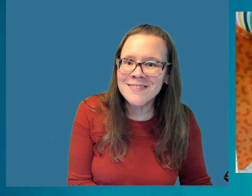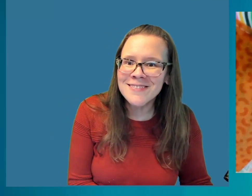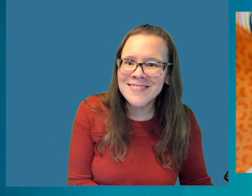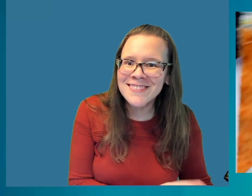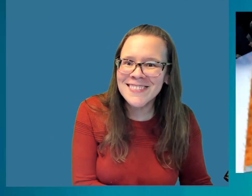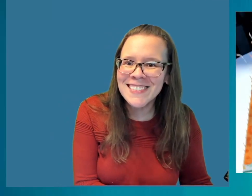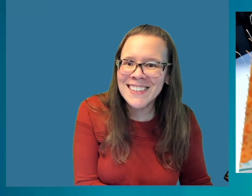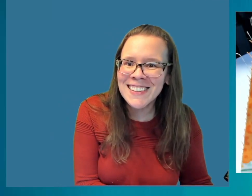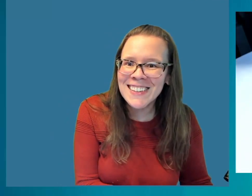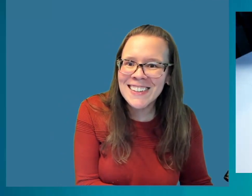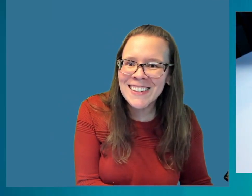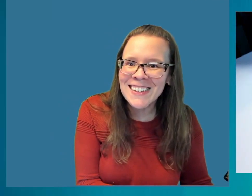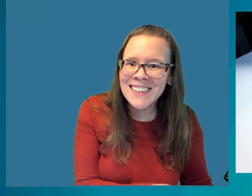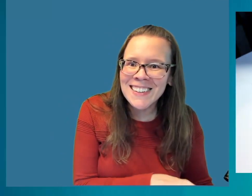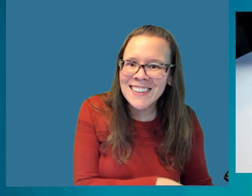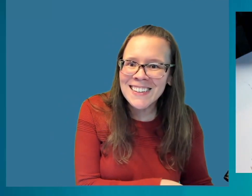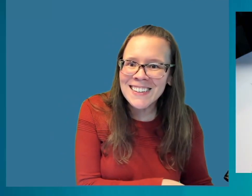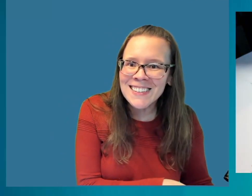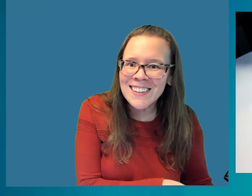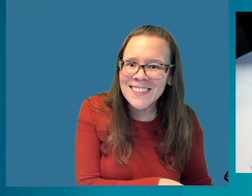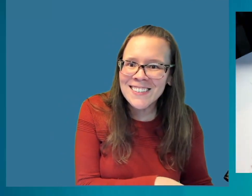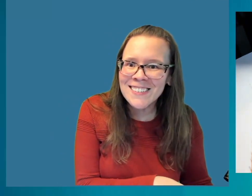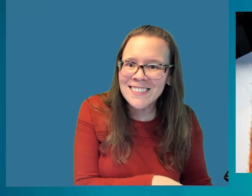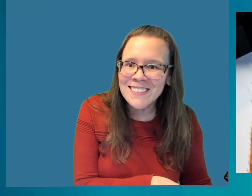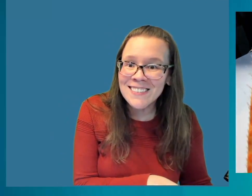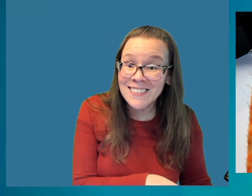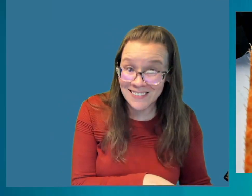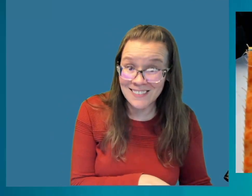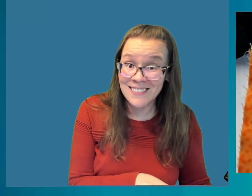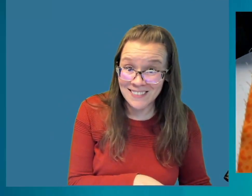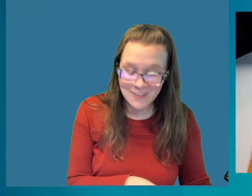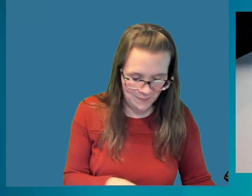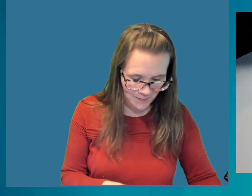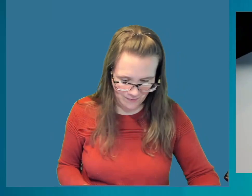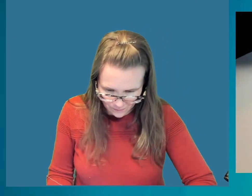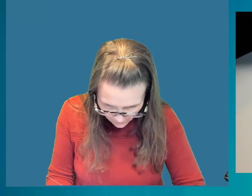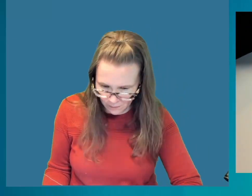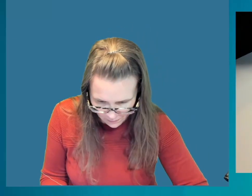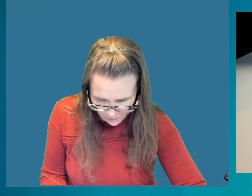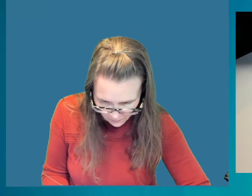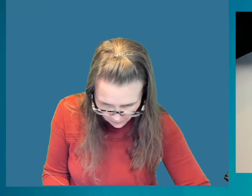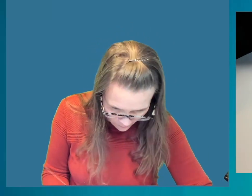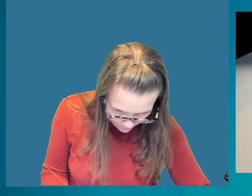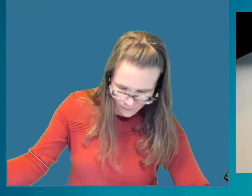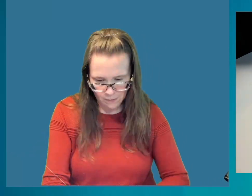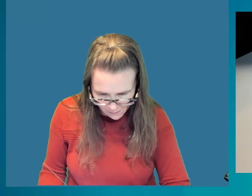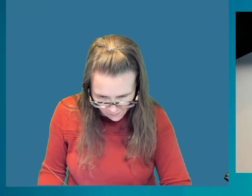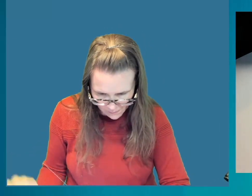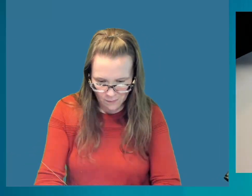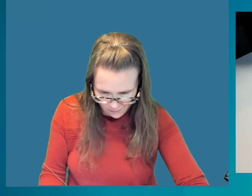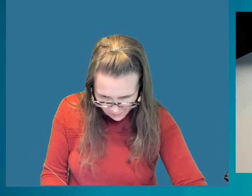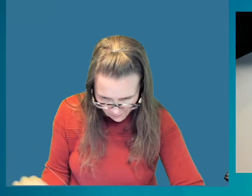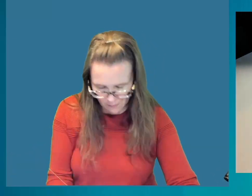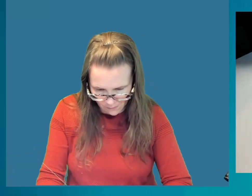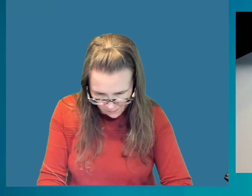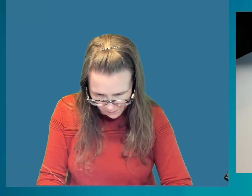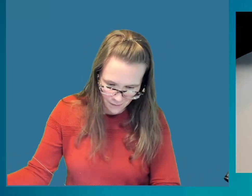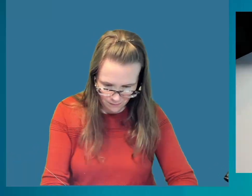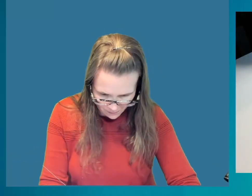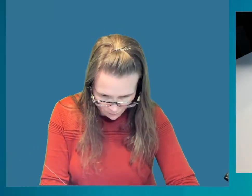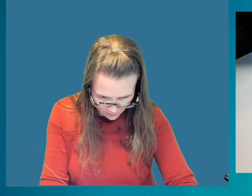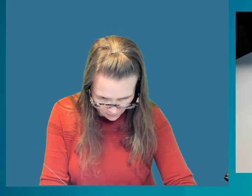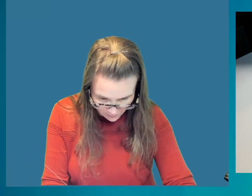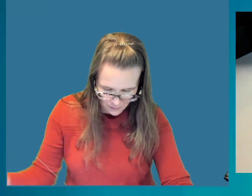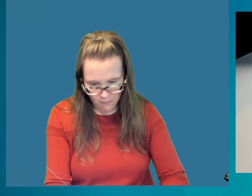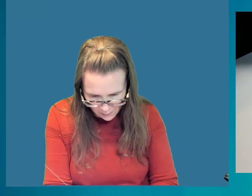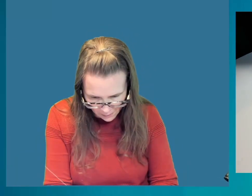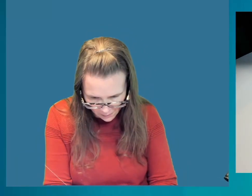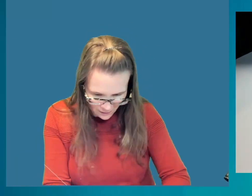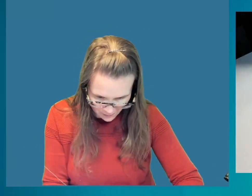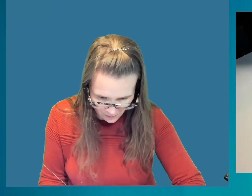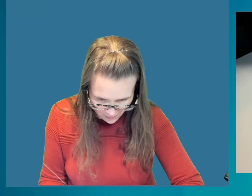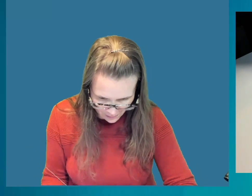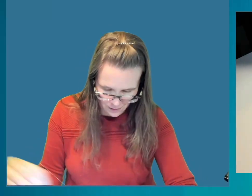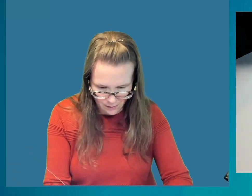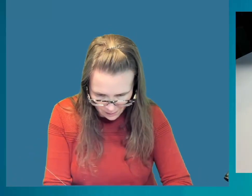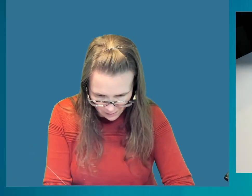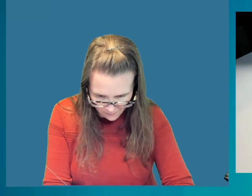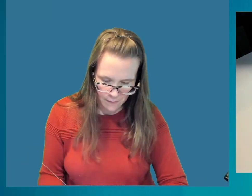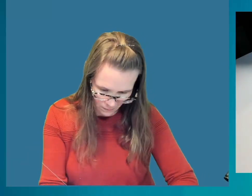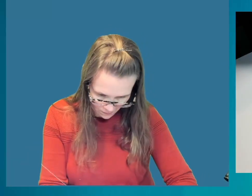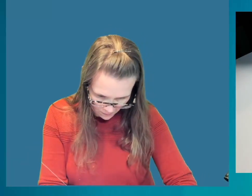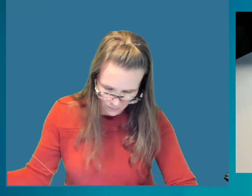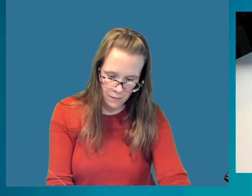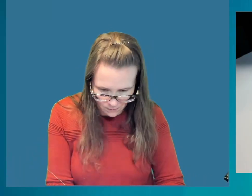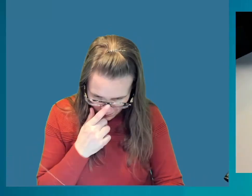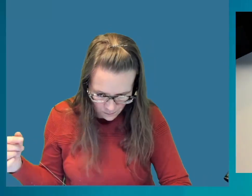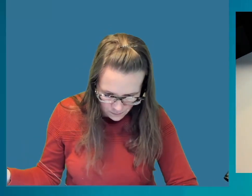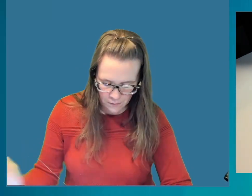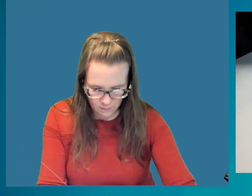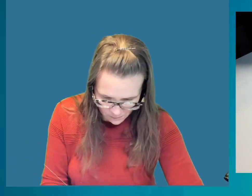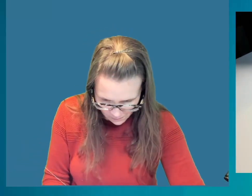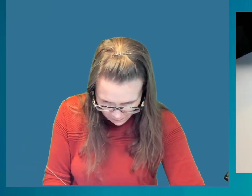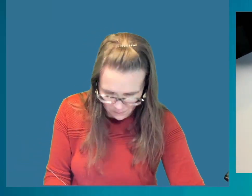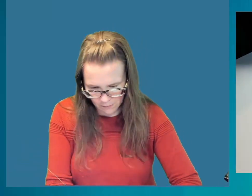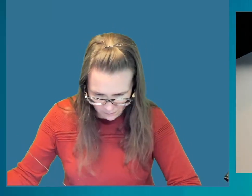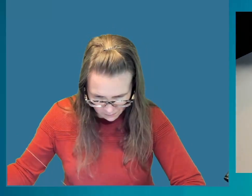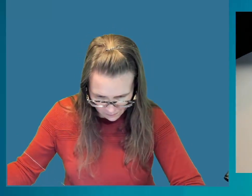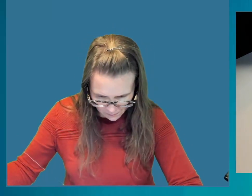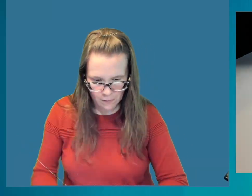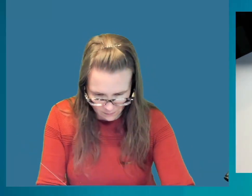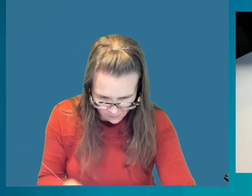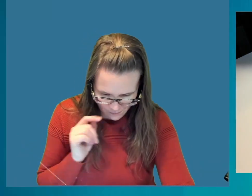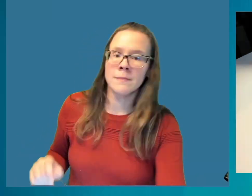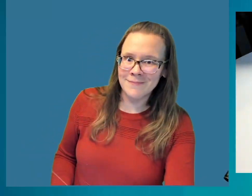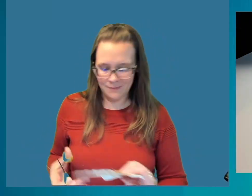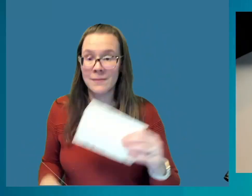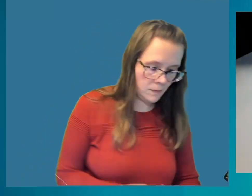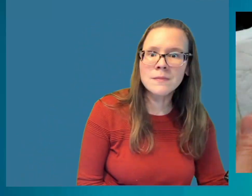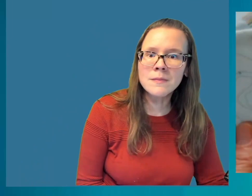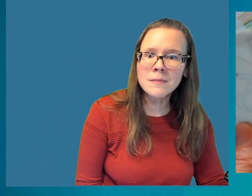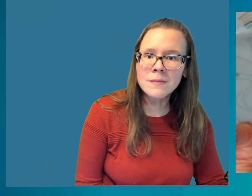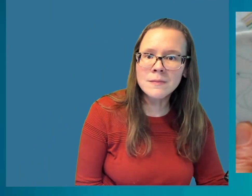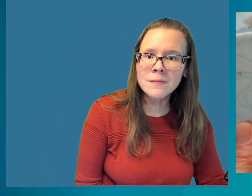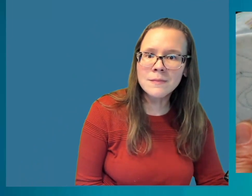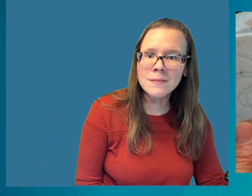stopping and restarting. And so there's my zigzag, and just going to work on the other side now.